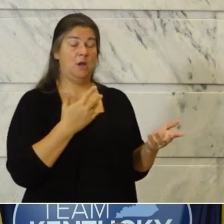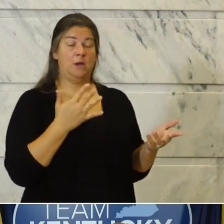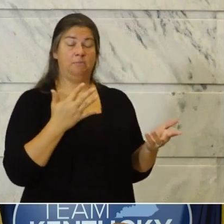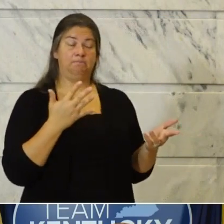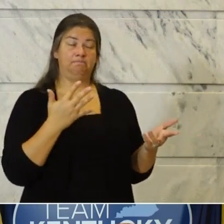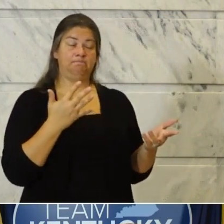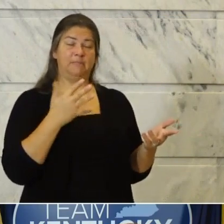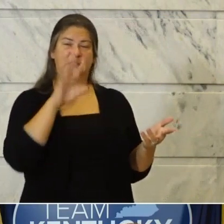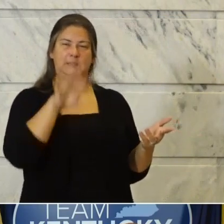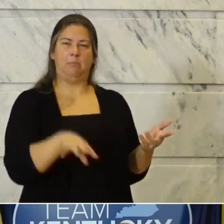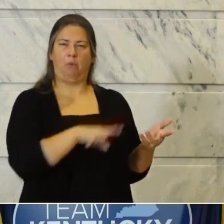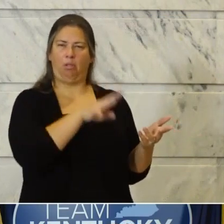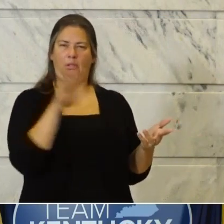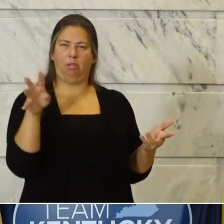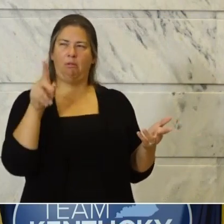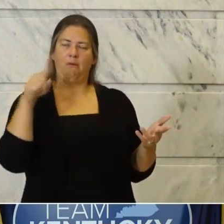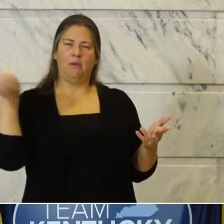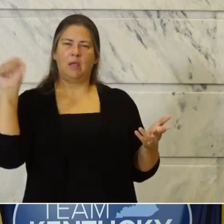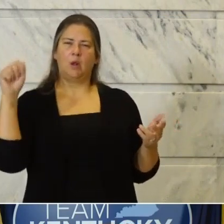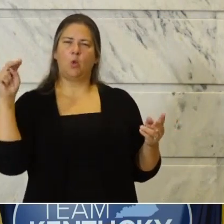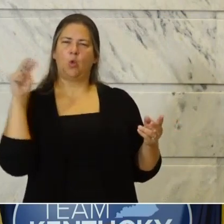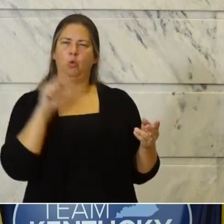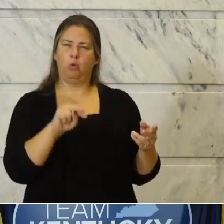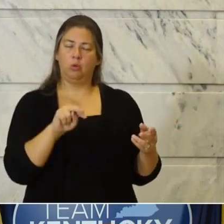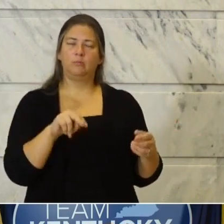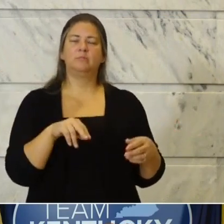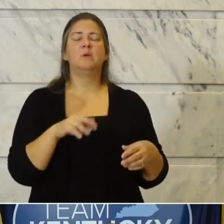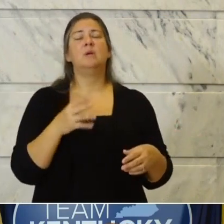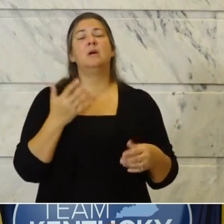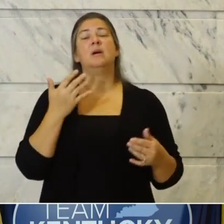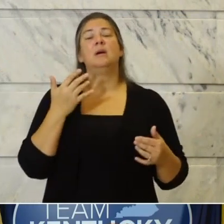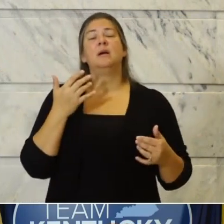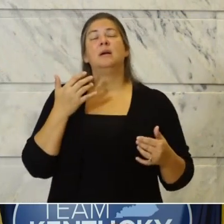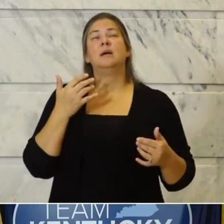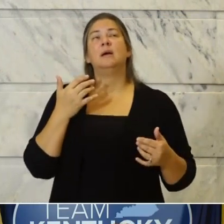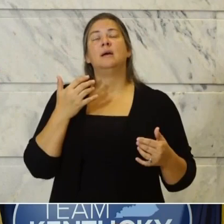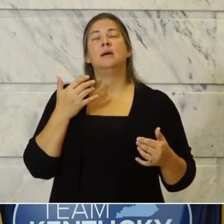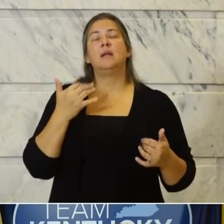to use. Now the one thing that with the way the governor conveyed that if the